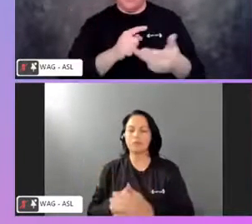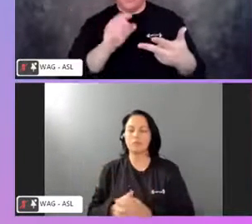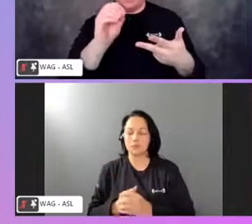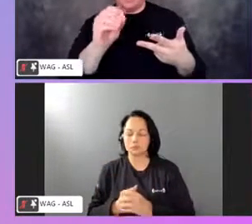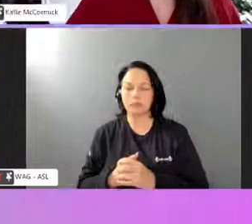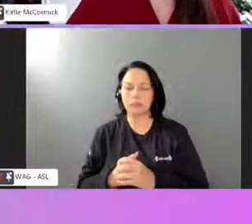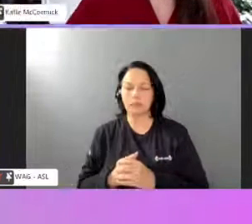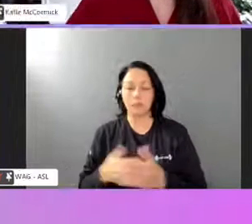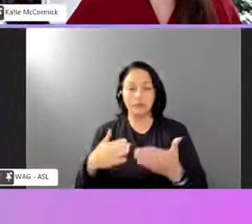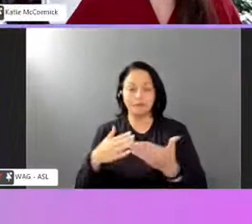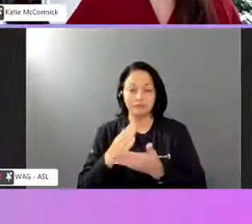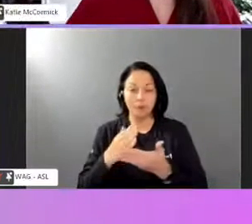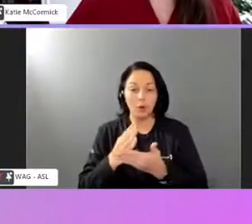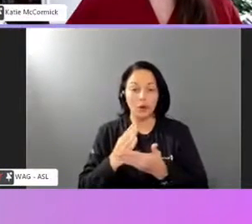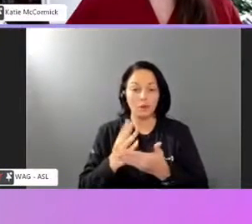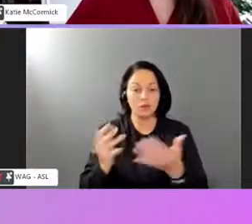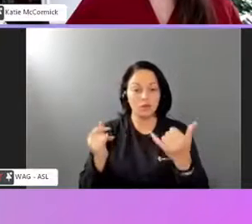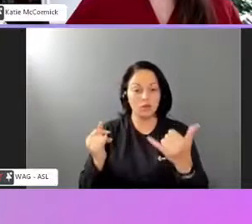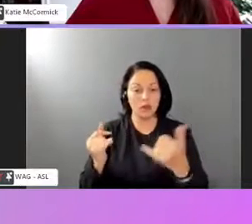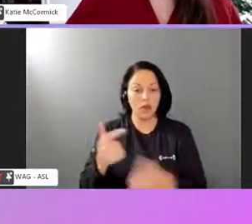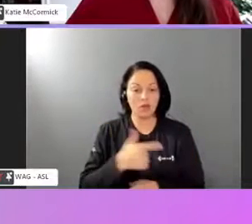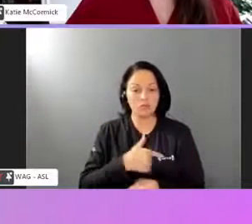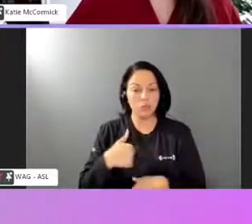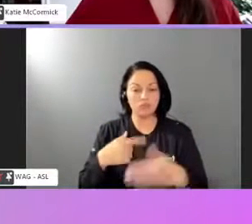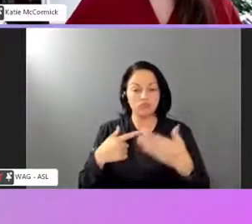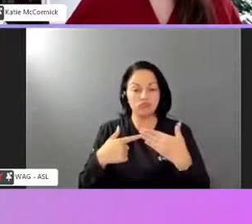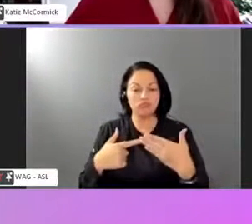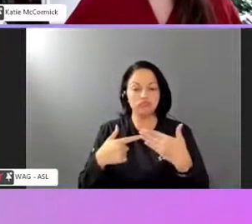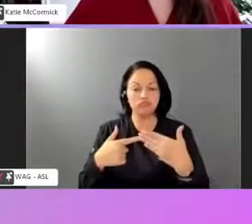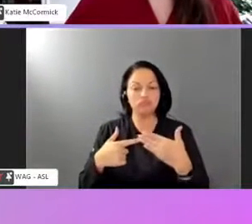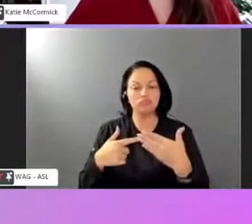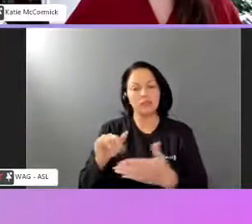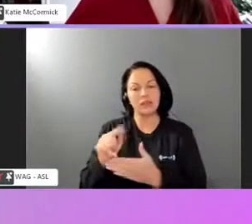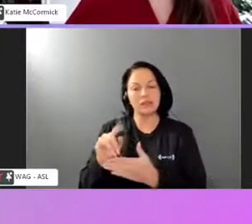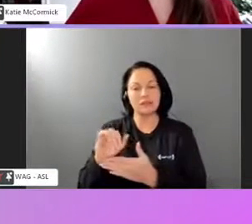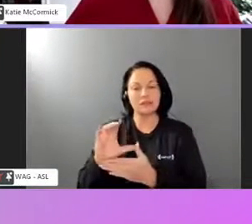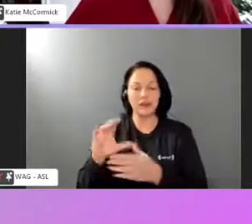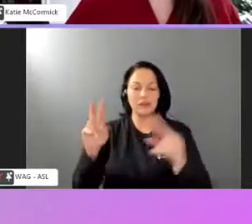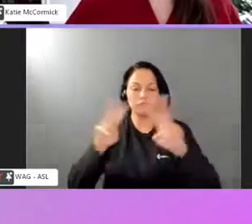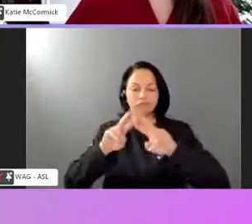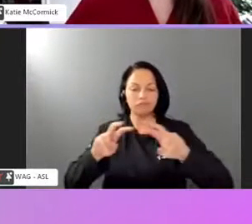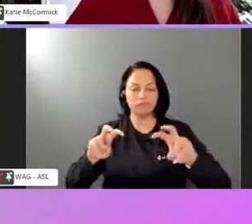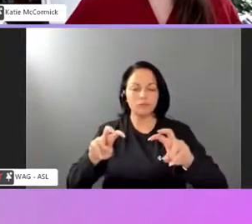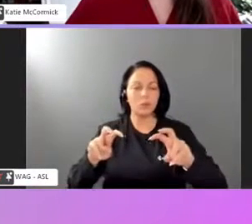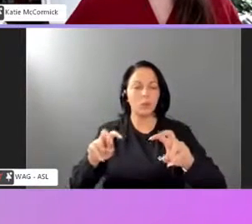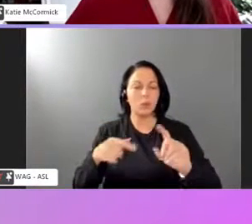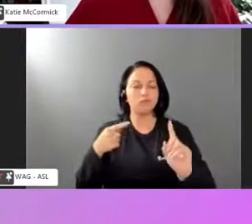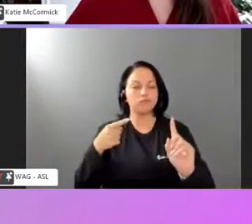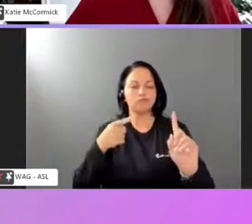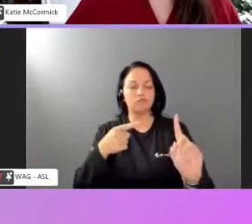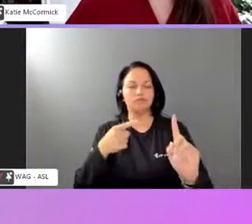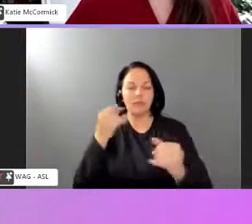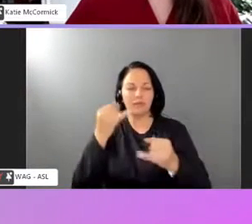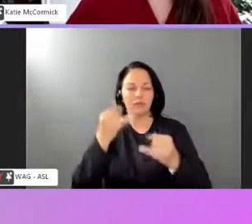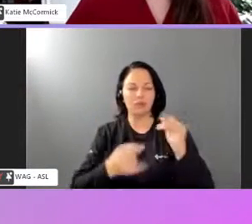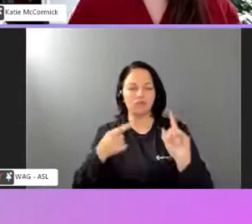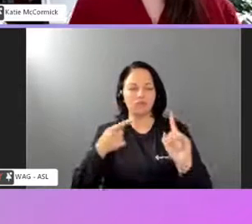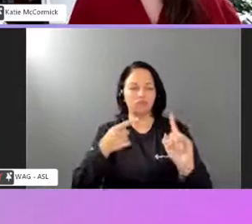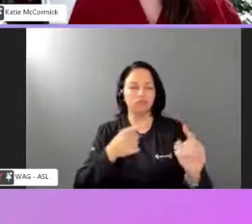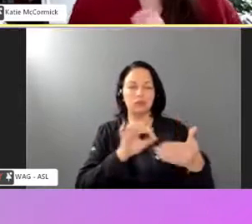altercare serve as zero points for no disables present, they have six present. Alright so now that